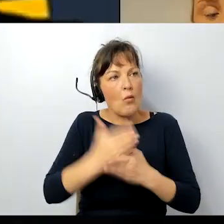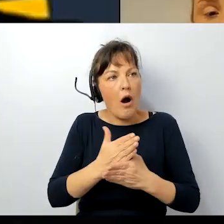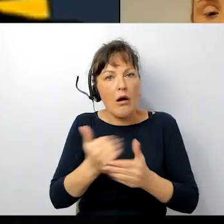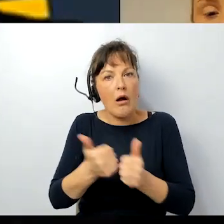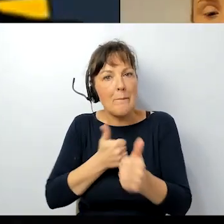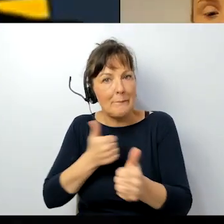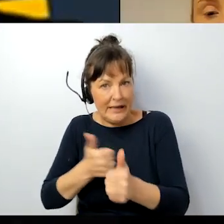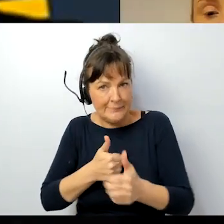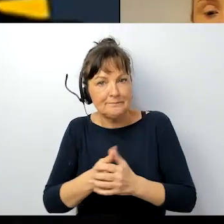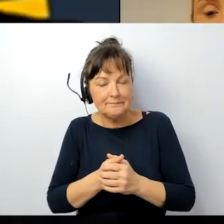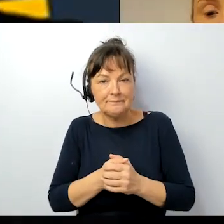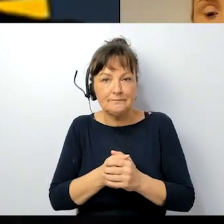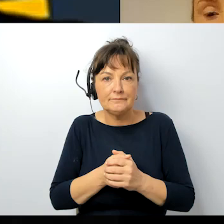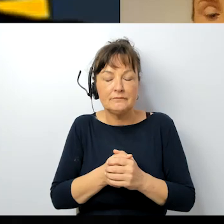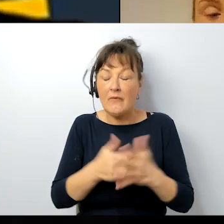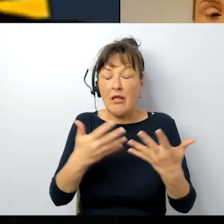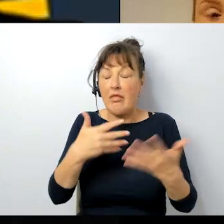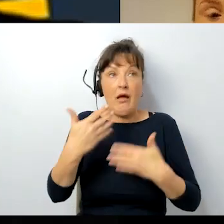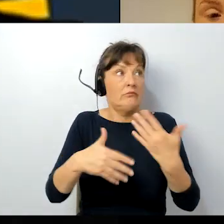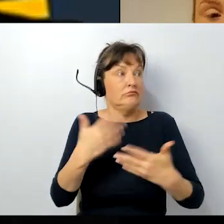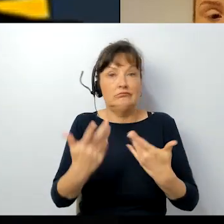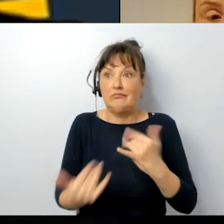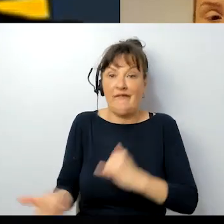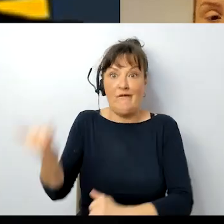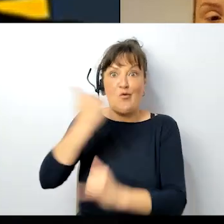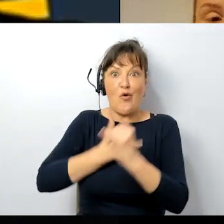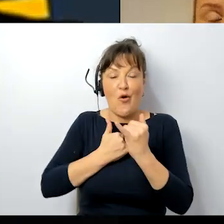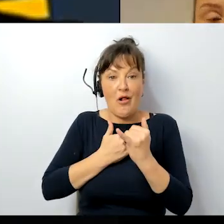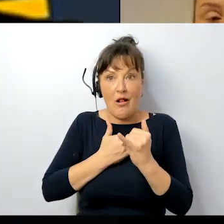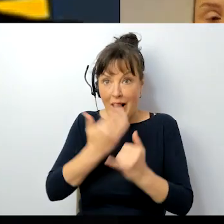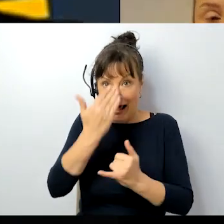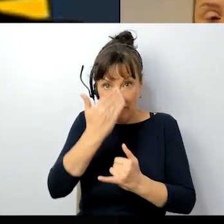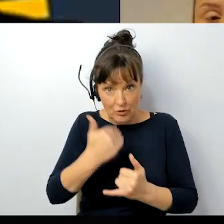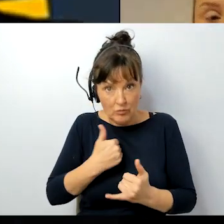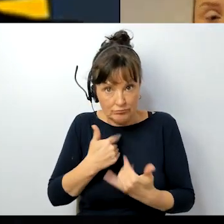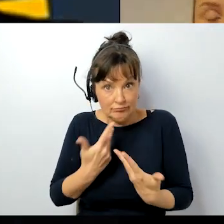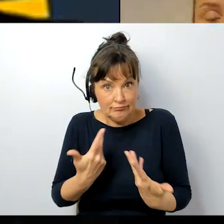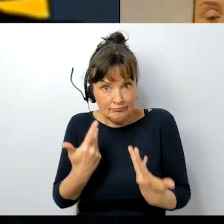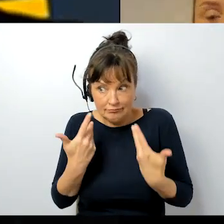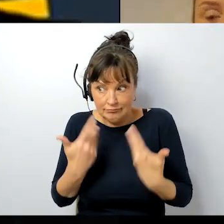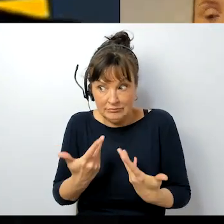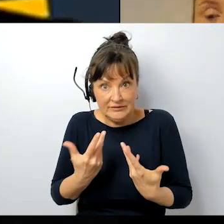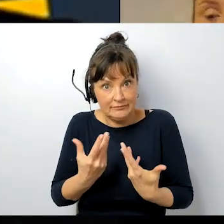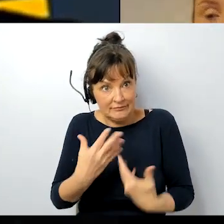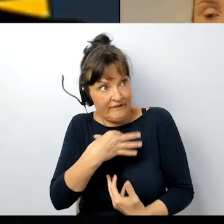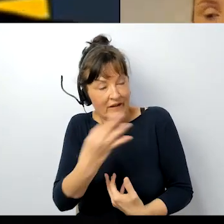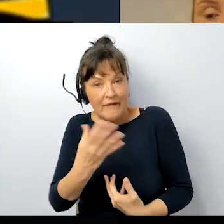written why I wanted to work for the company kind of paragraph, and and then I got a phone call